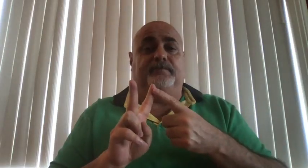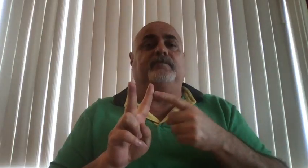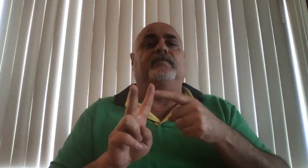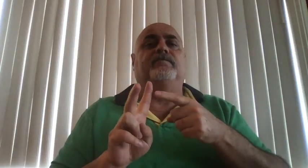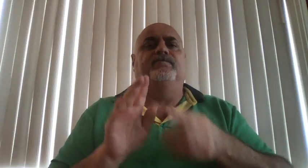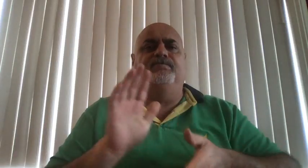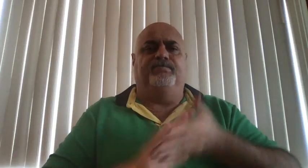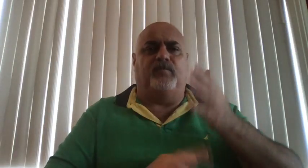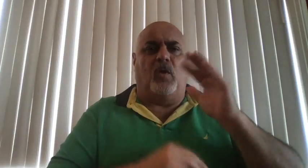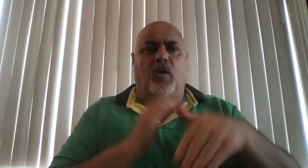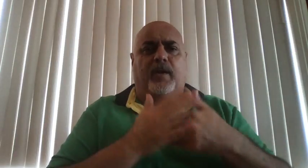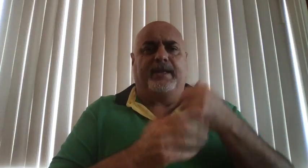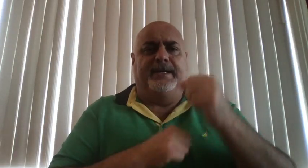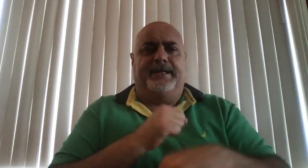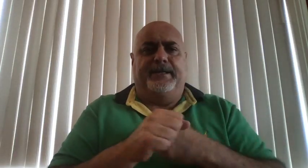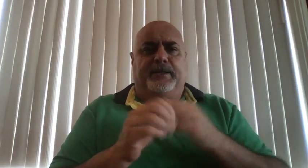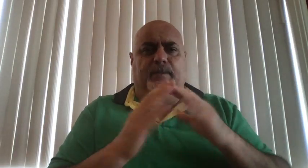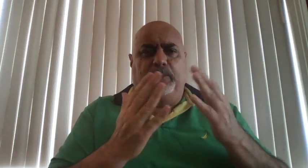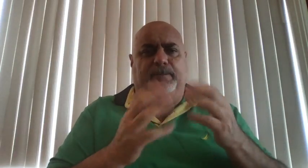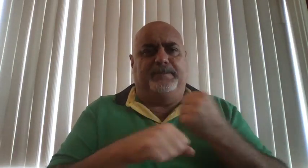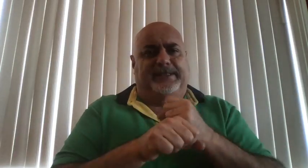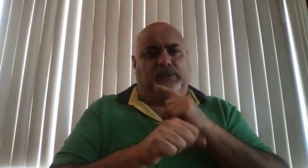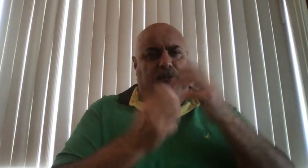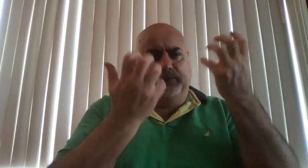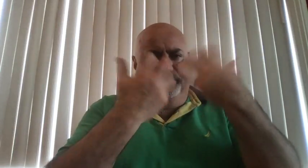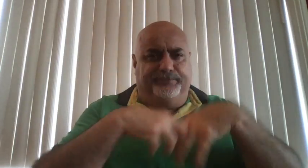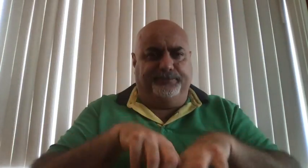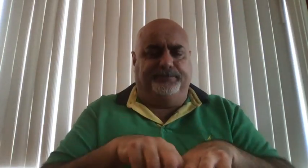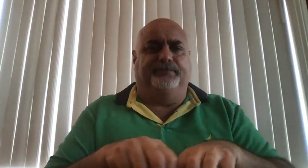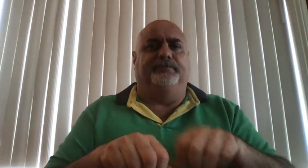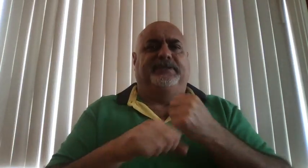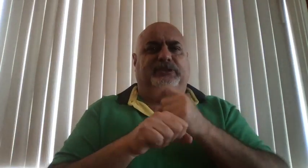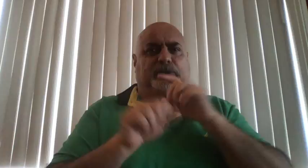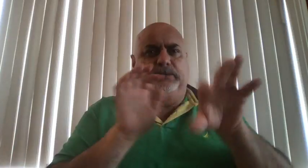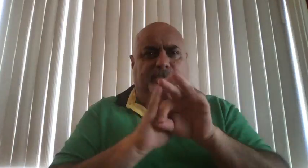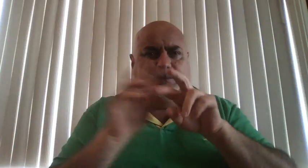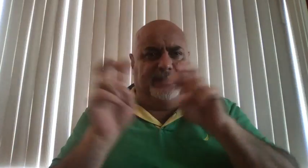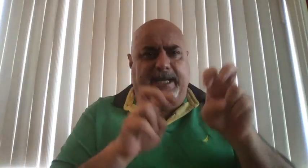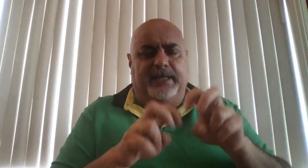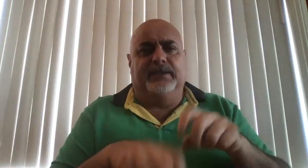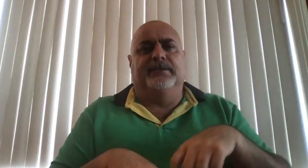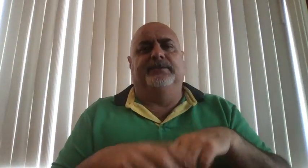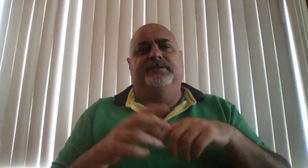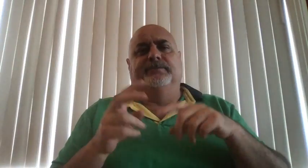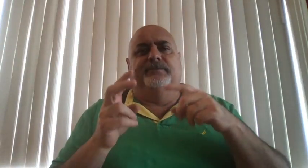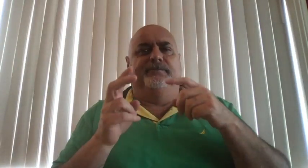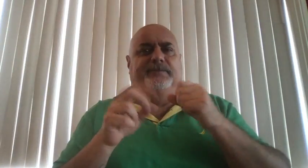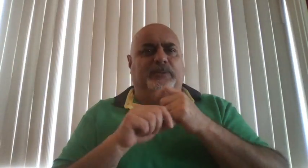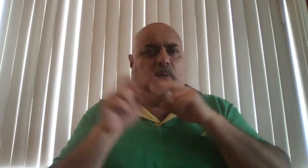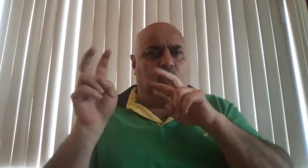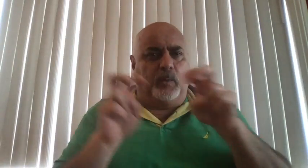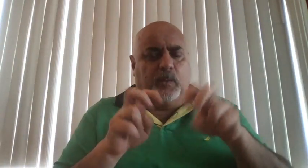2nd individual deserve this award because of their work throughout this entire year. Uh, selecting themes